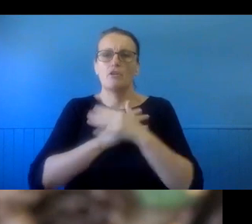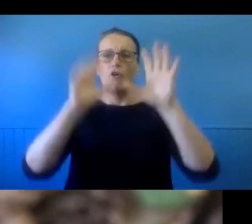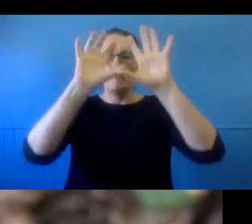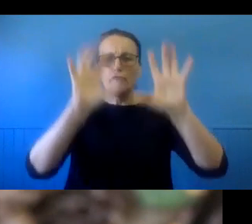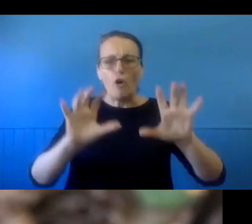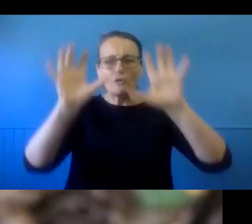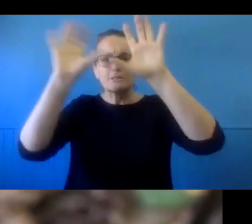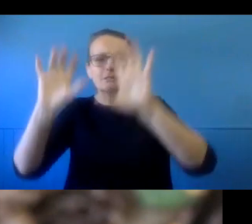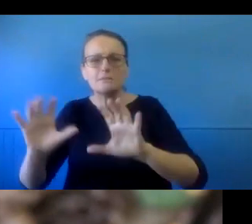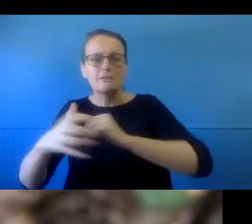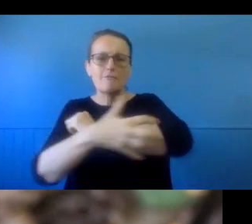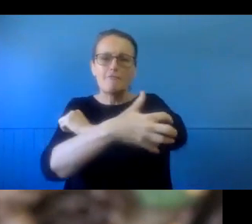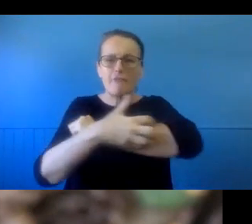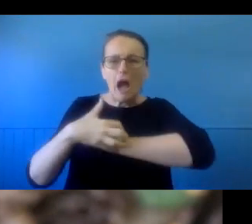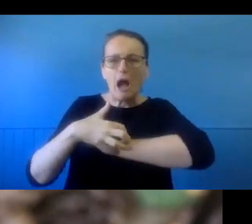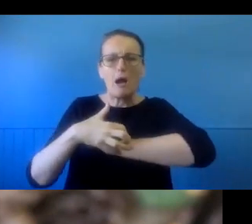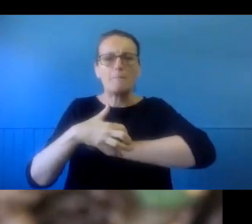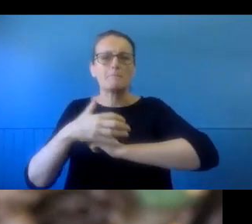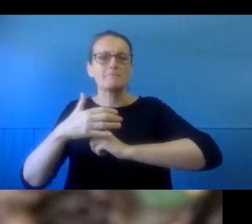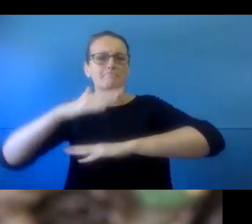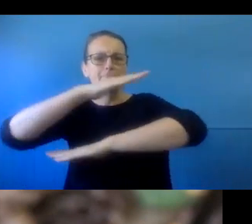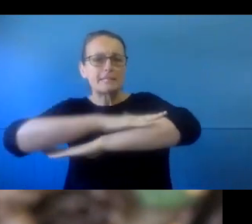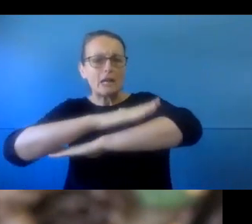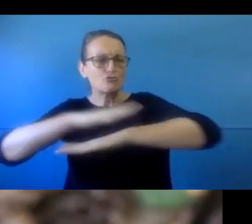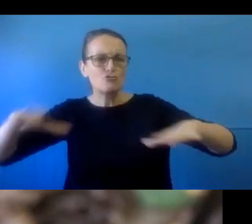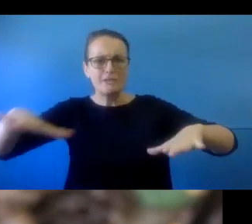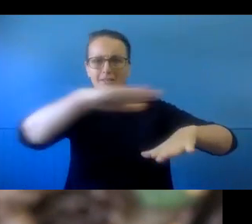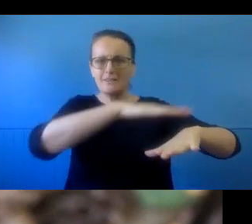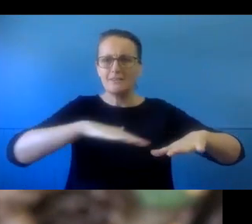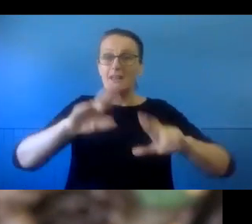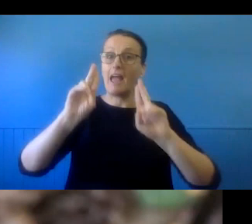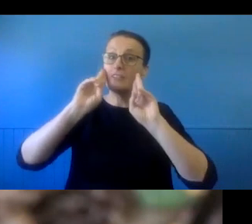in which the natural world can teach us and can guide us in really